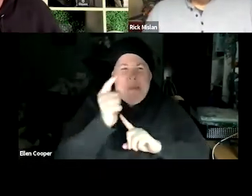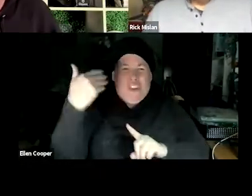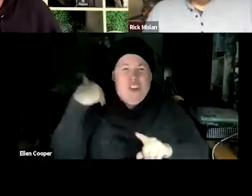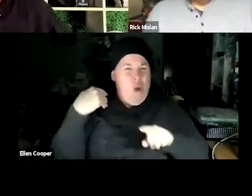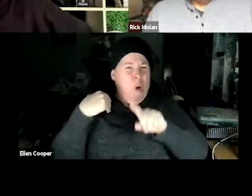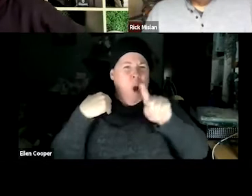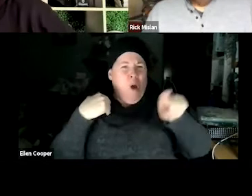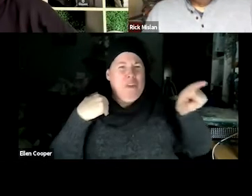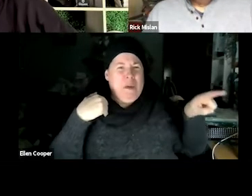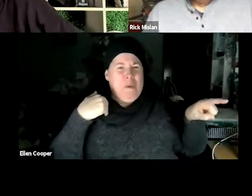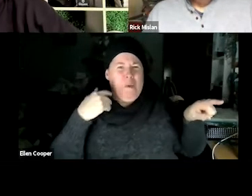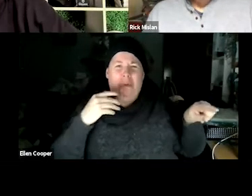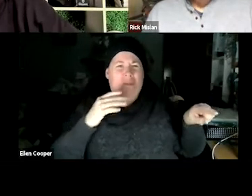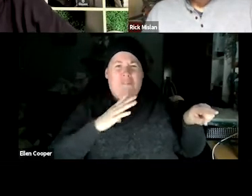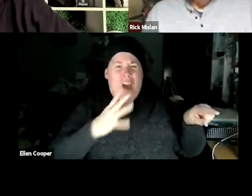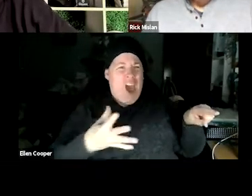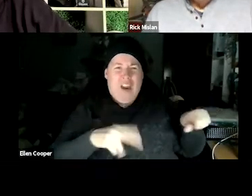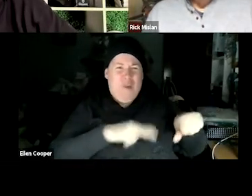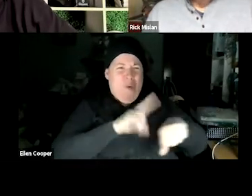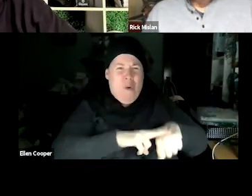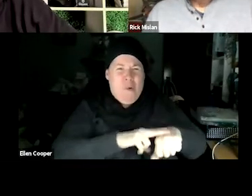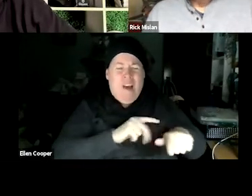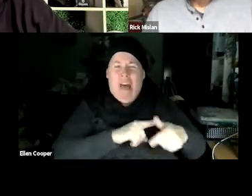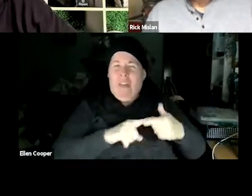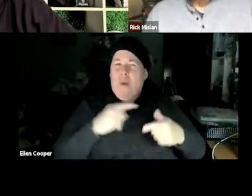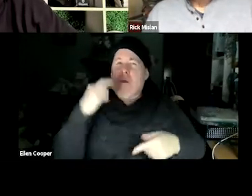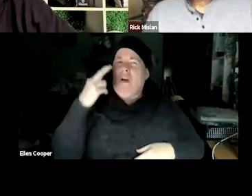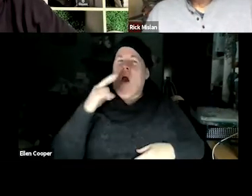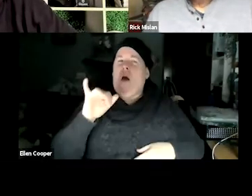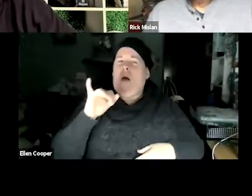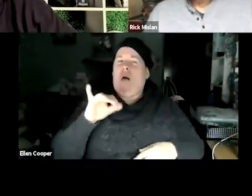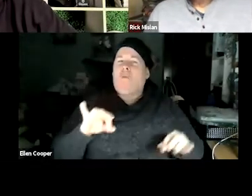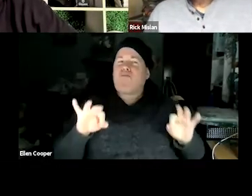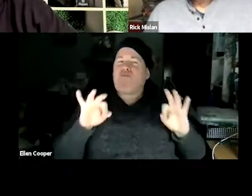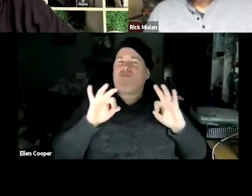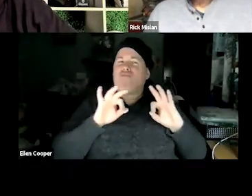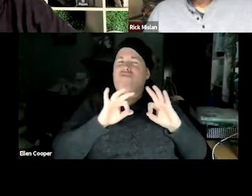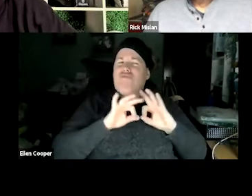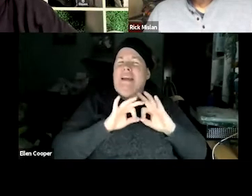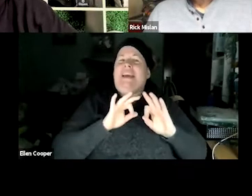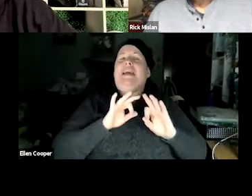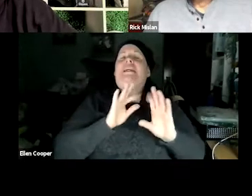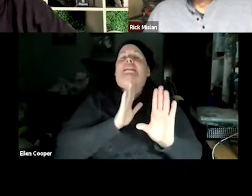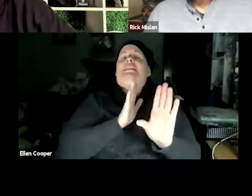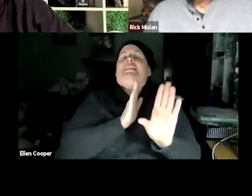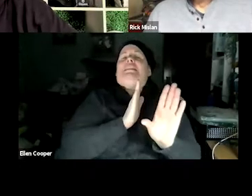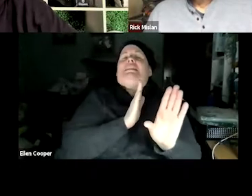and and we you know we read, that's when we really realized we were onto something. CalebBarlow: Which was the psychology of what was happening